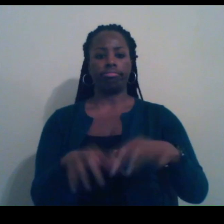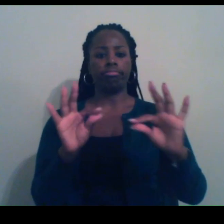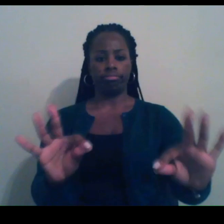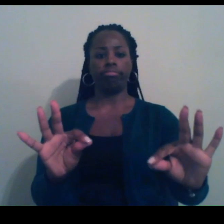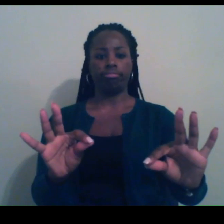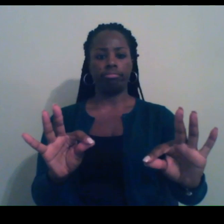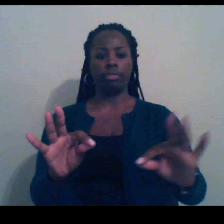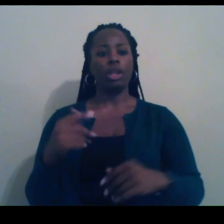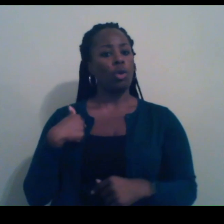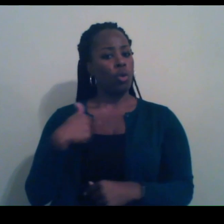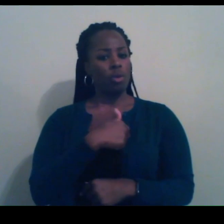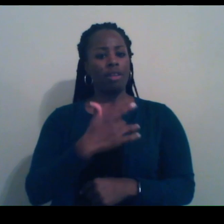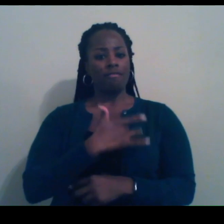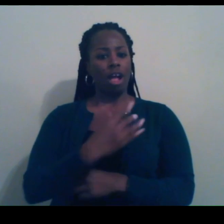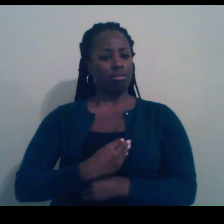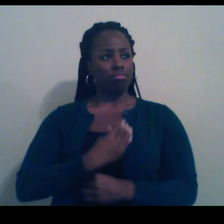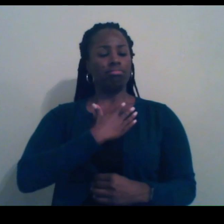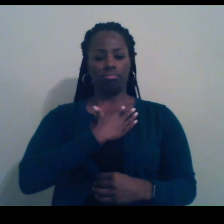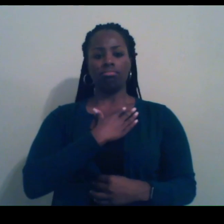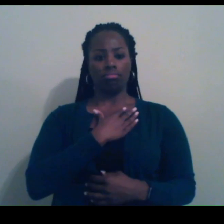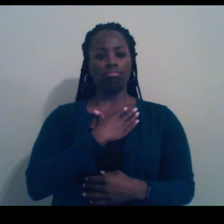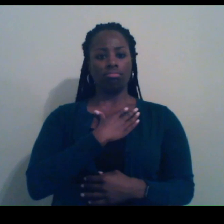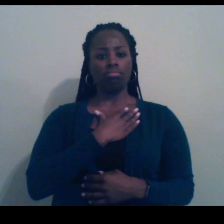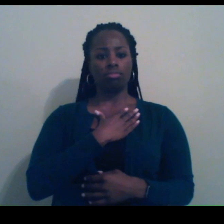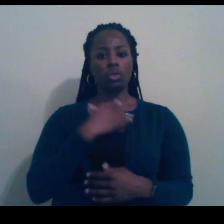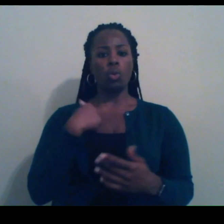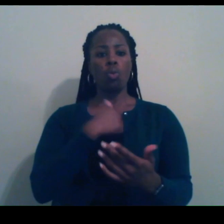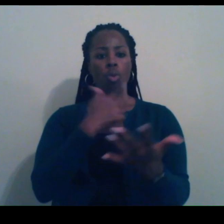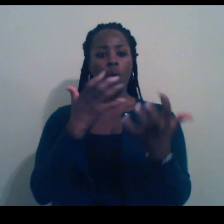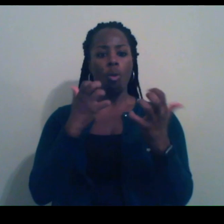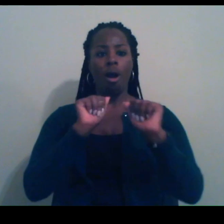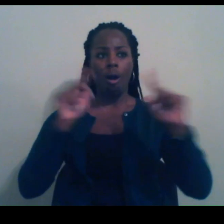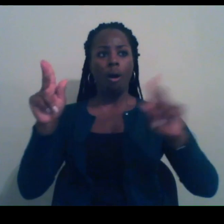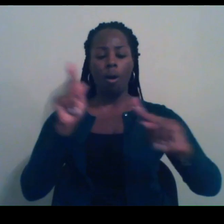to hear that but I told them that we are committed to a full partnership with